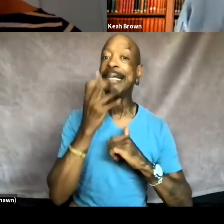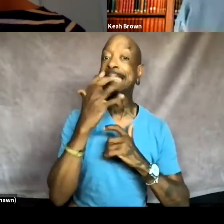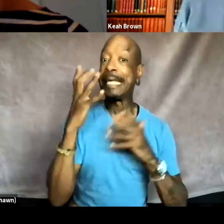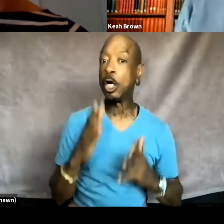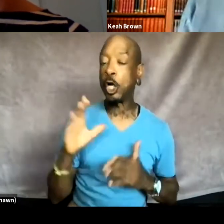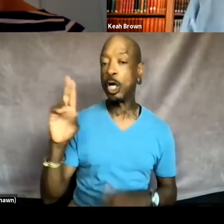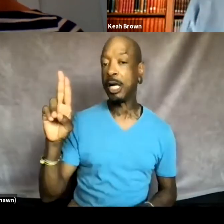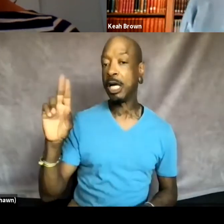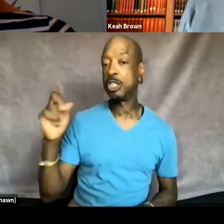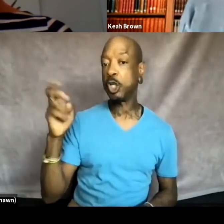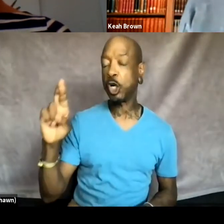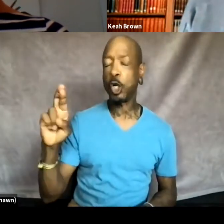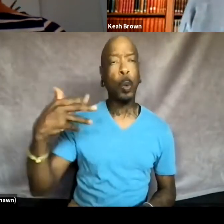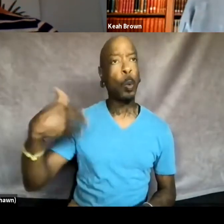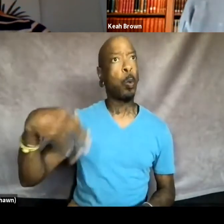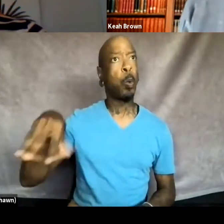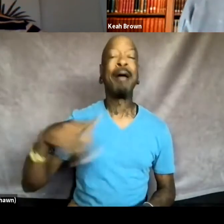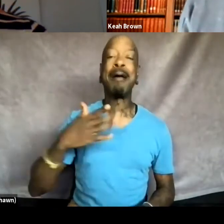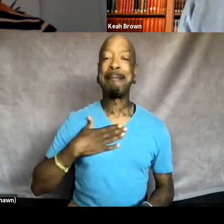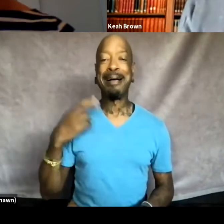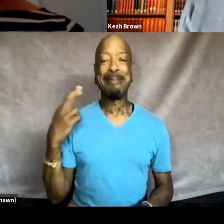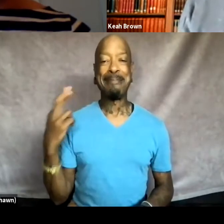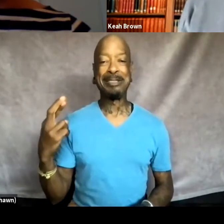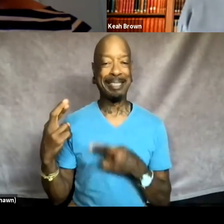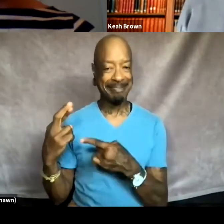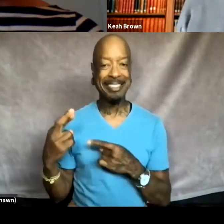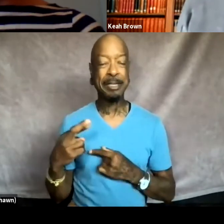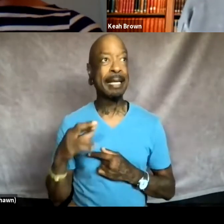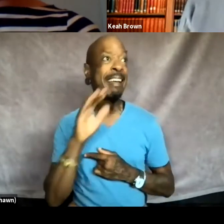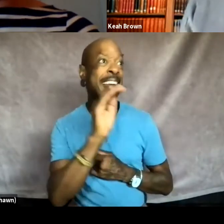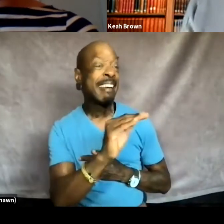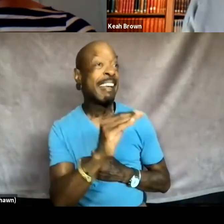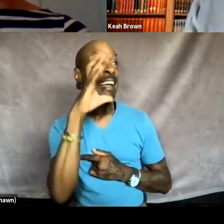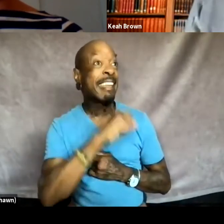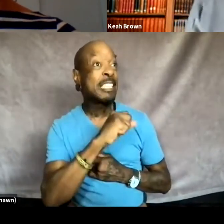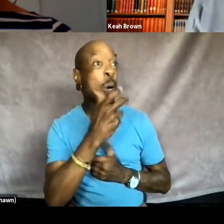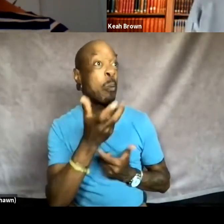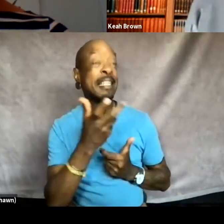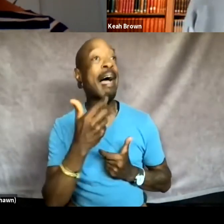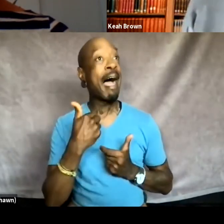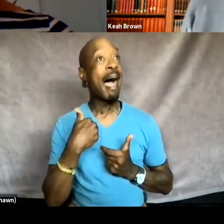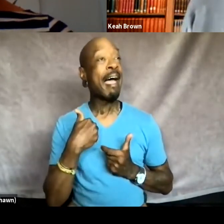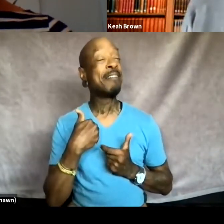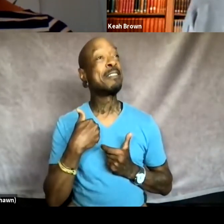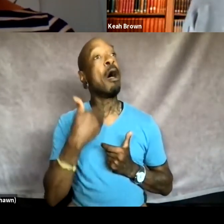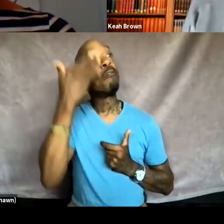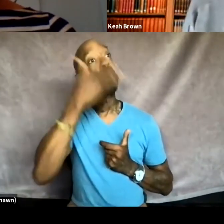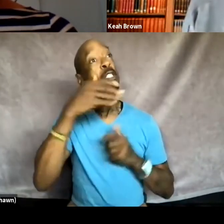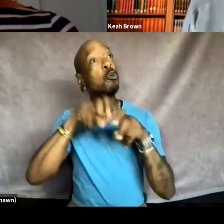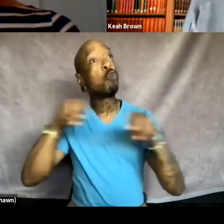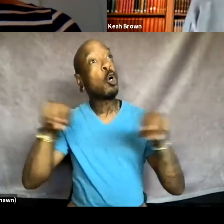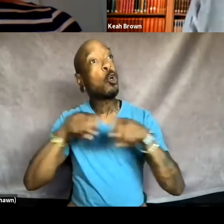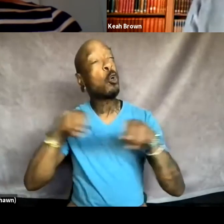Keah Brown: I my best friend was like to guess what I got a front row seat to an Usher concert,